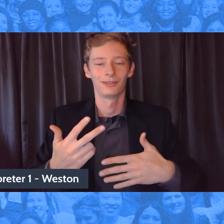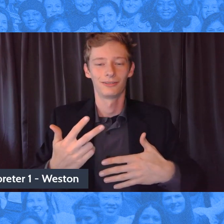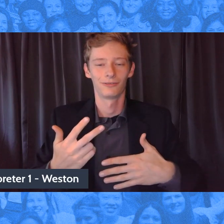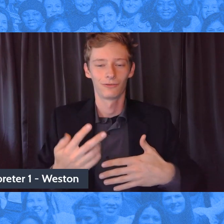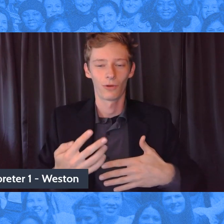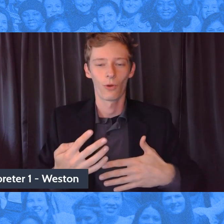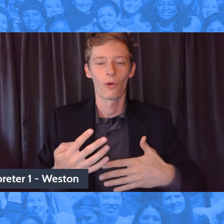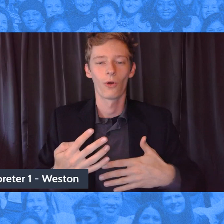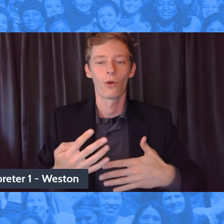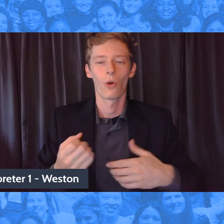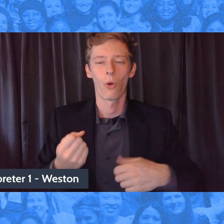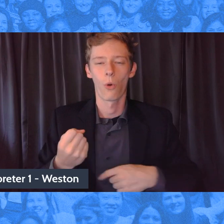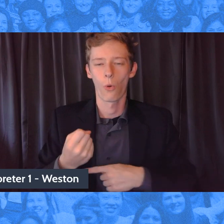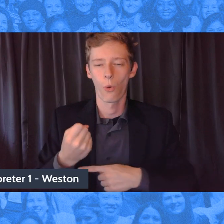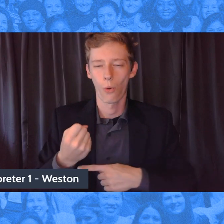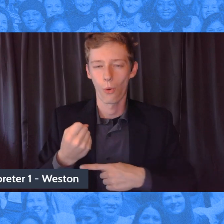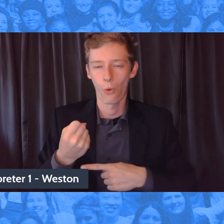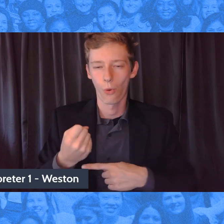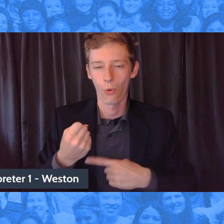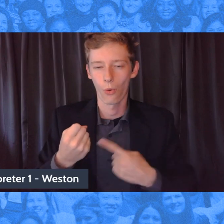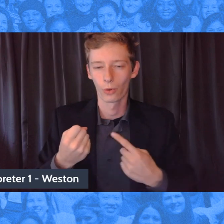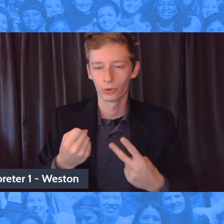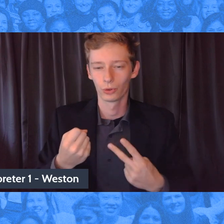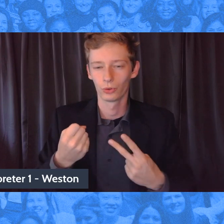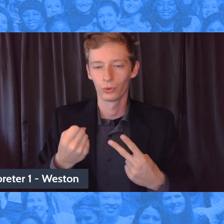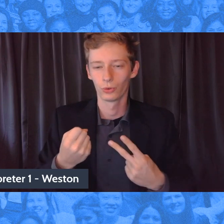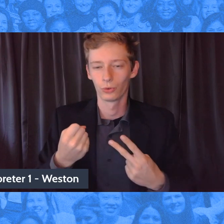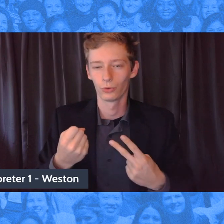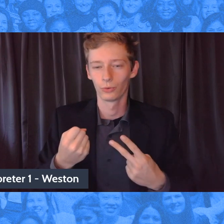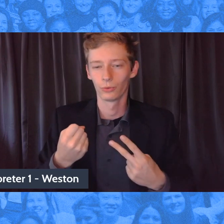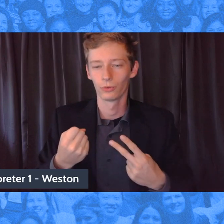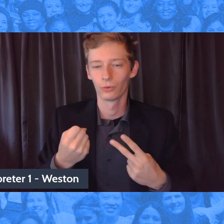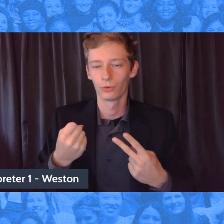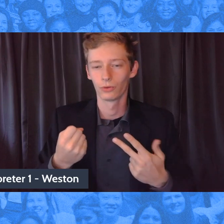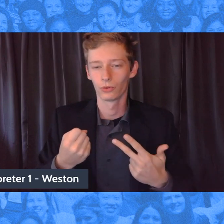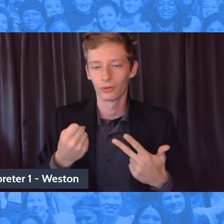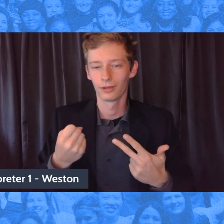hold for one, two, three, four,